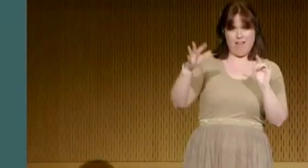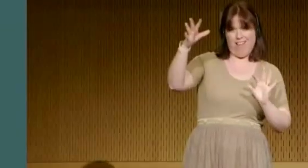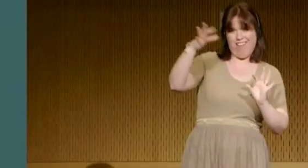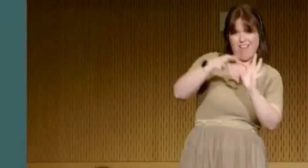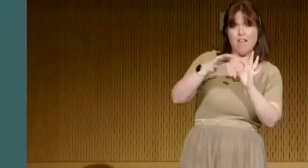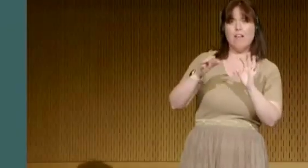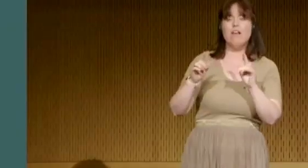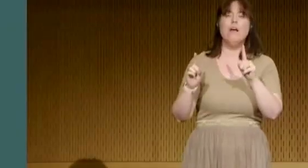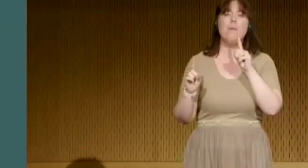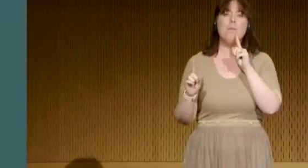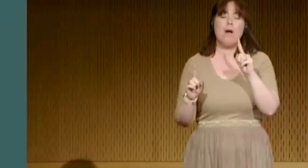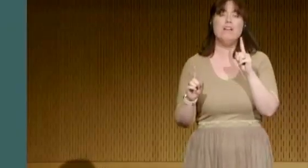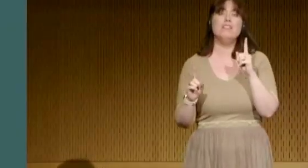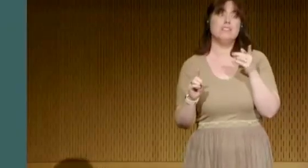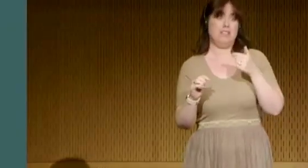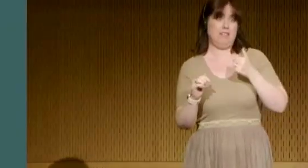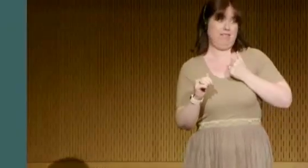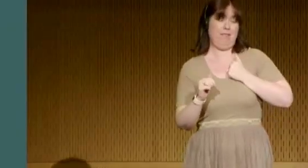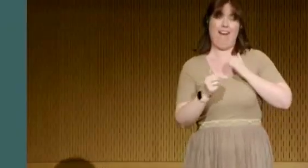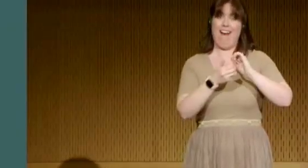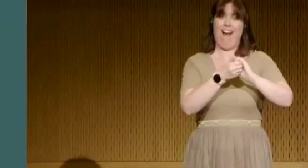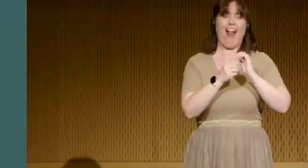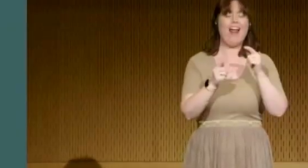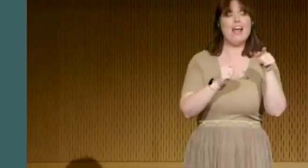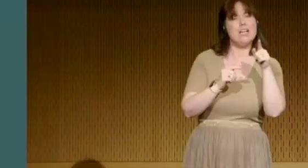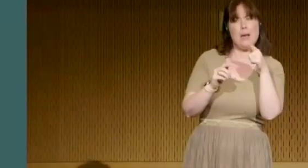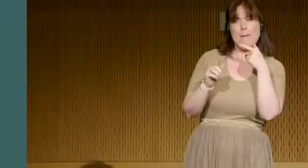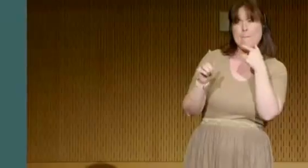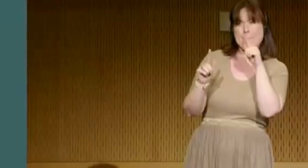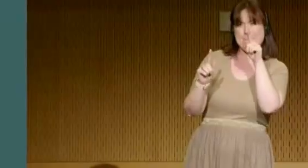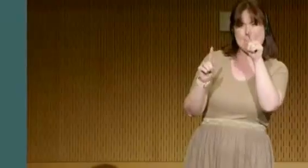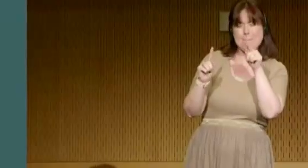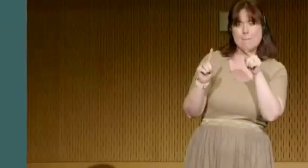But I suppose doing this with my colleagues it kind of just brought it home to us. Okay,